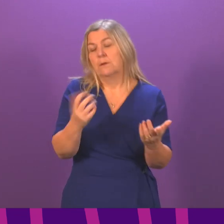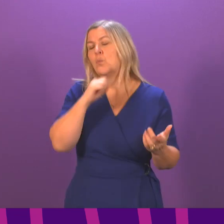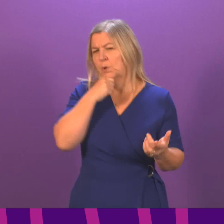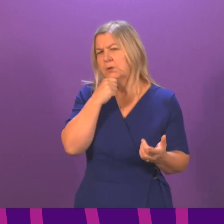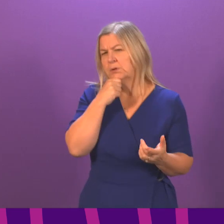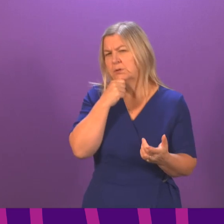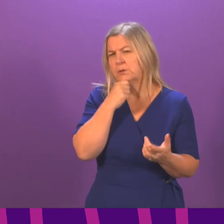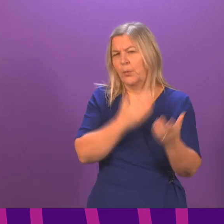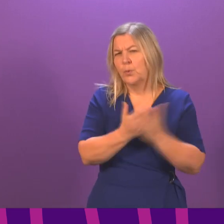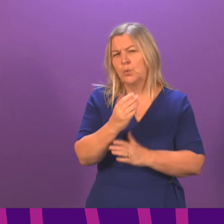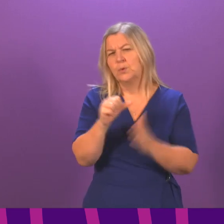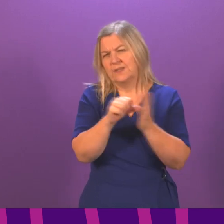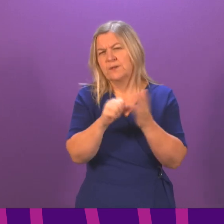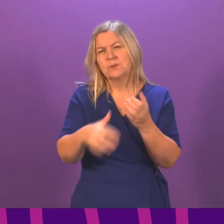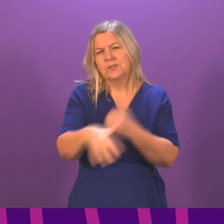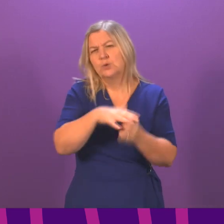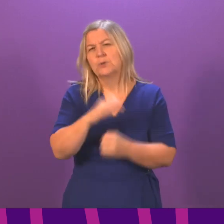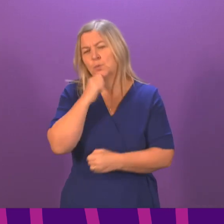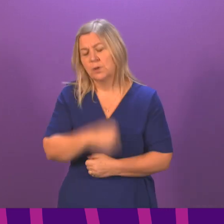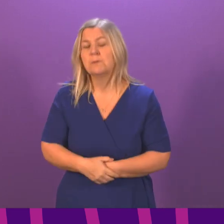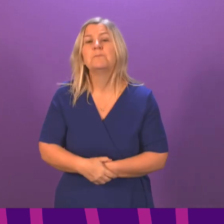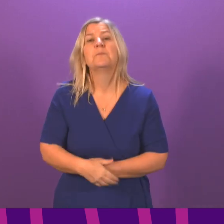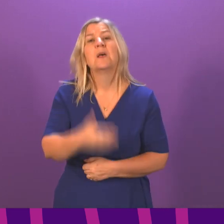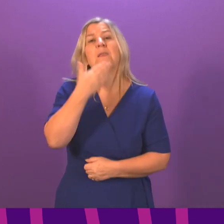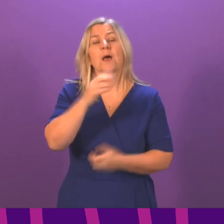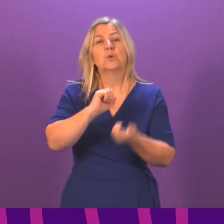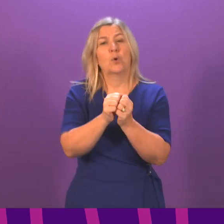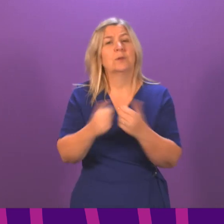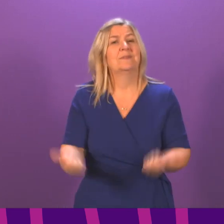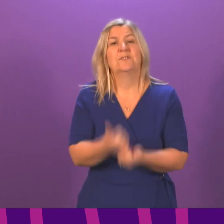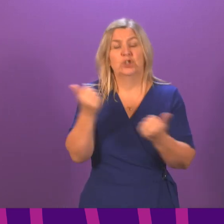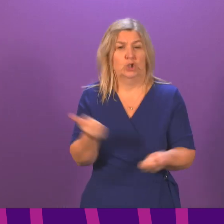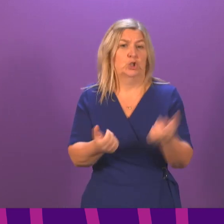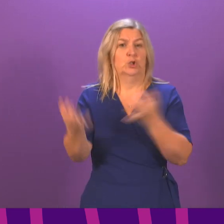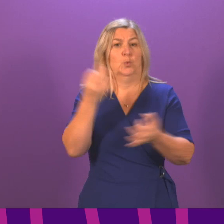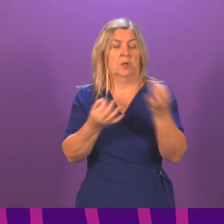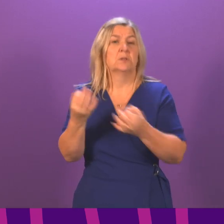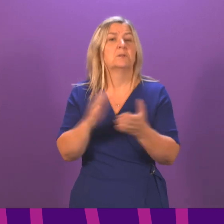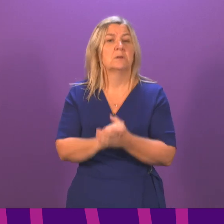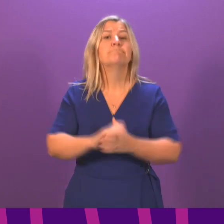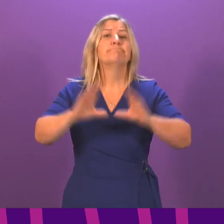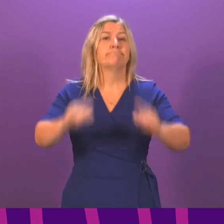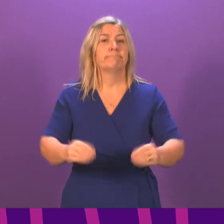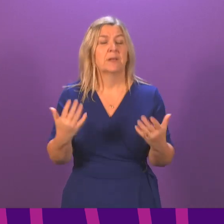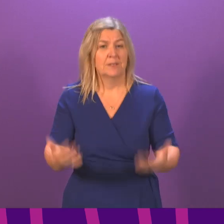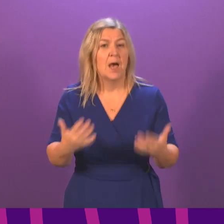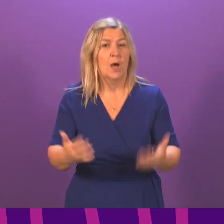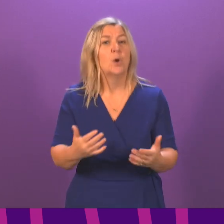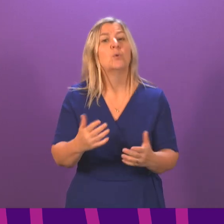set of circumstances. The Presiding Officer: Thank you, colleagues. That concludes First